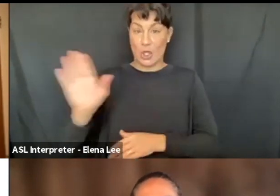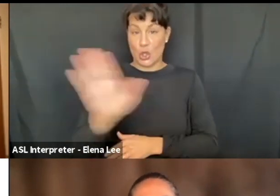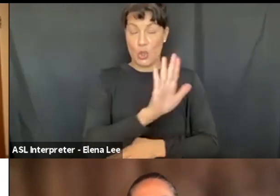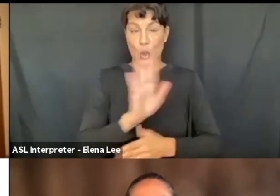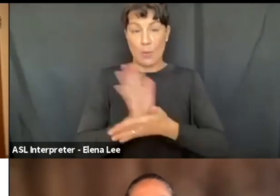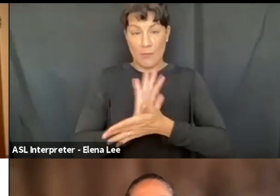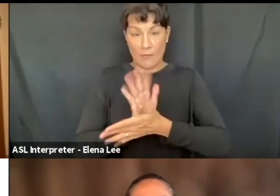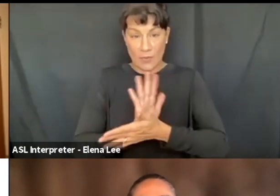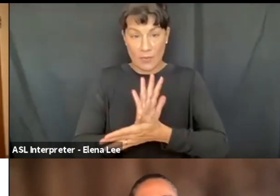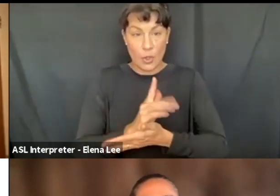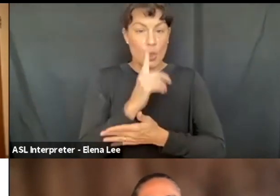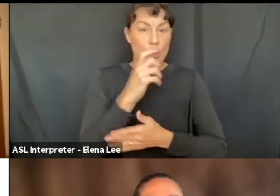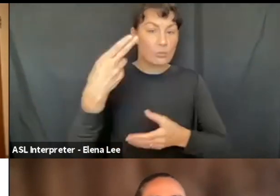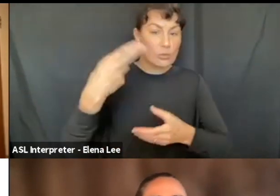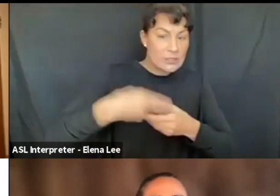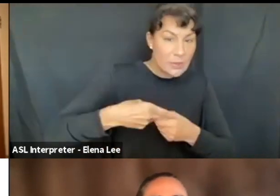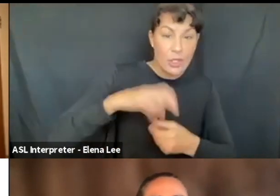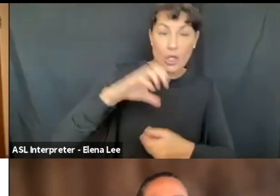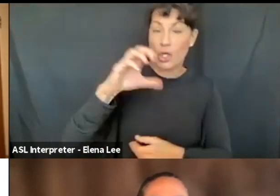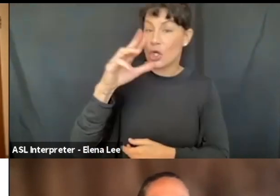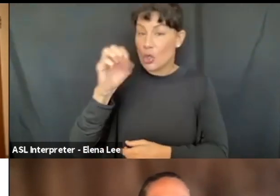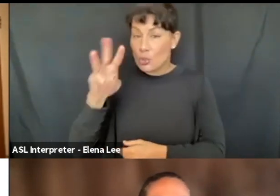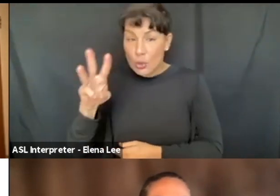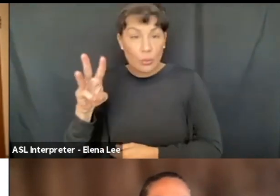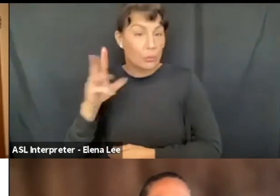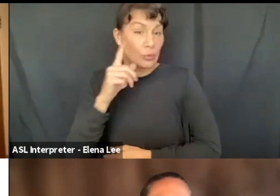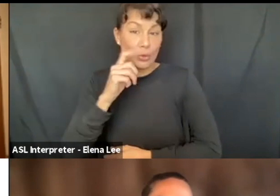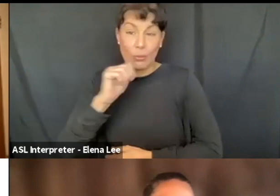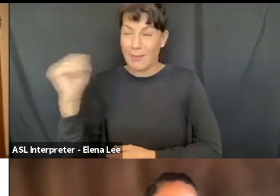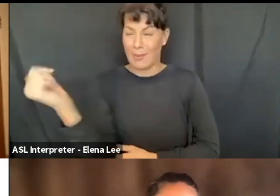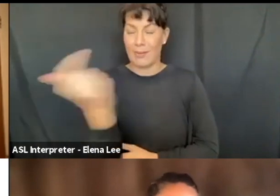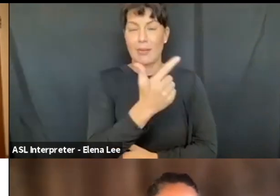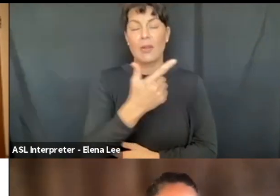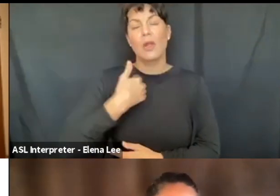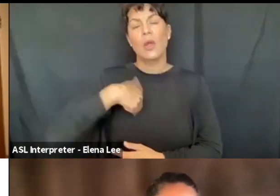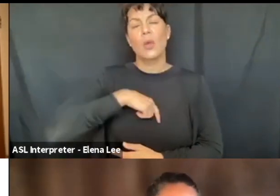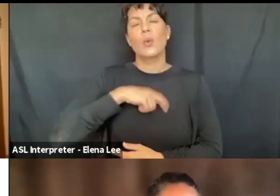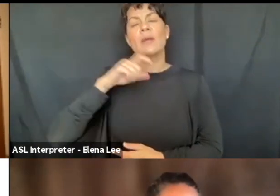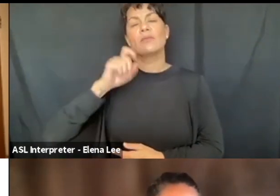the people who crew your film and so forth. We have been building out a framework